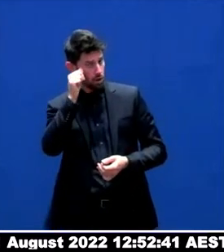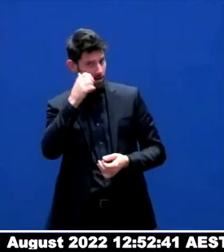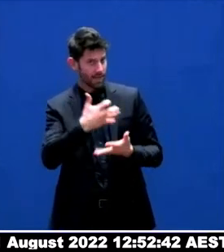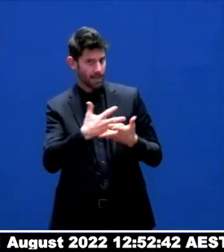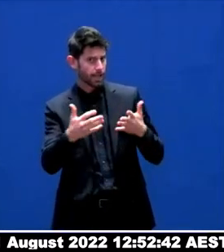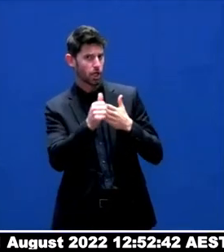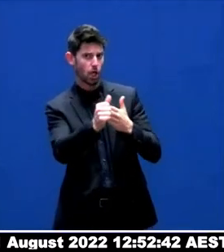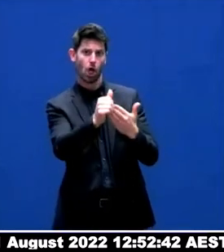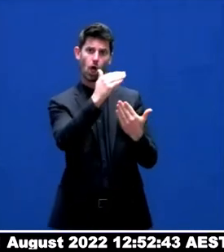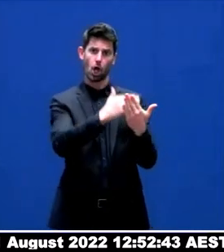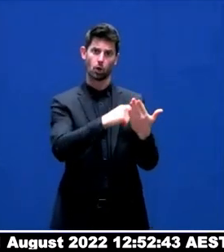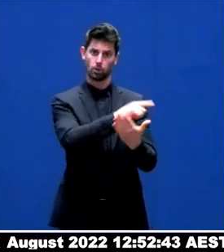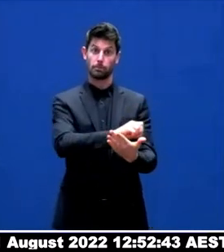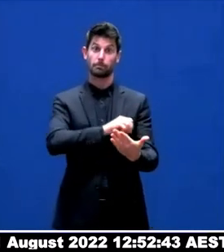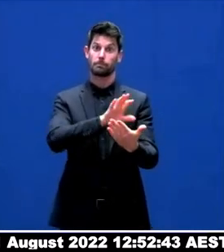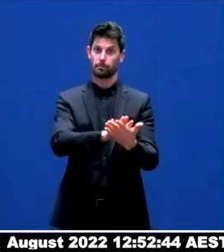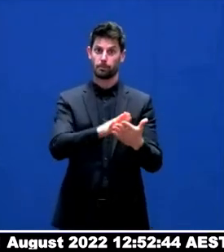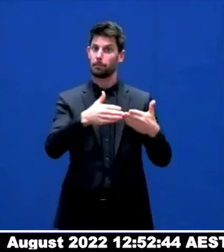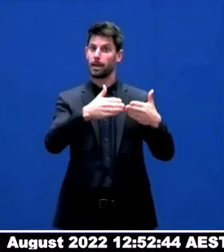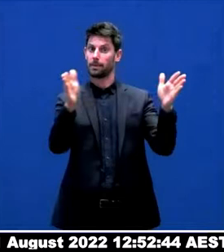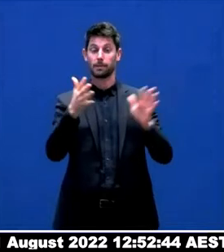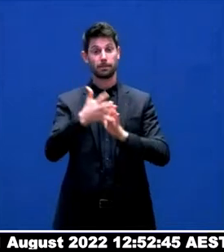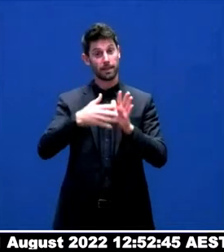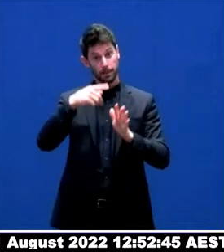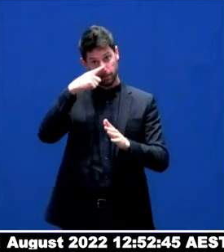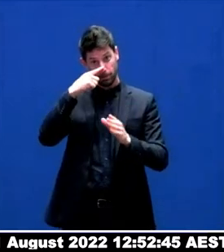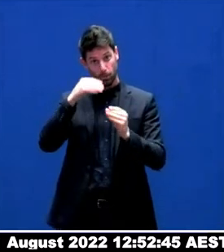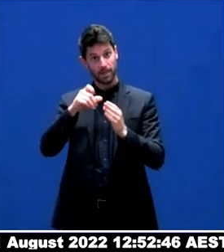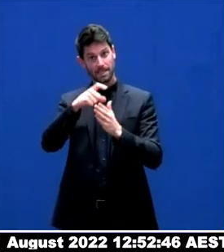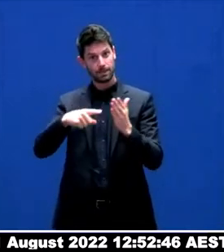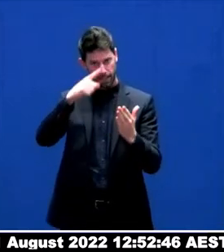published to the public so that people with disability would understand that these are